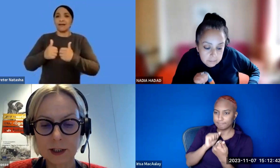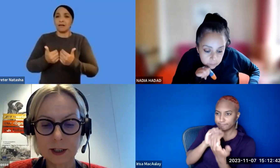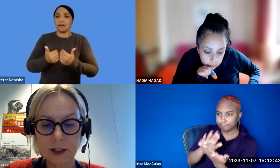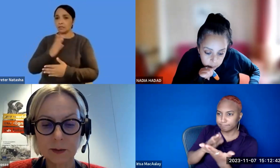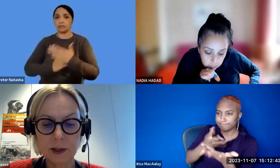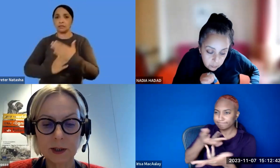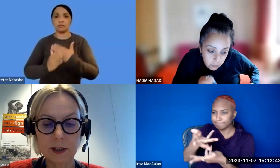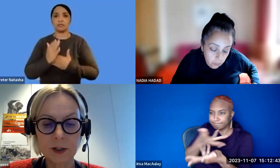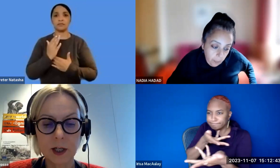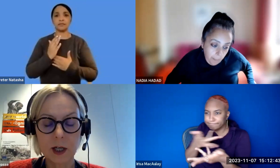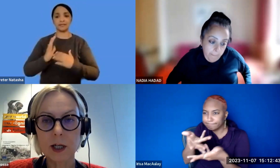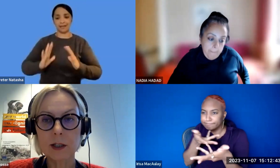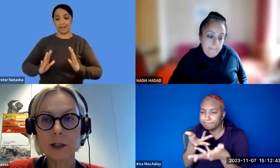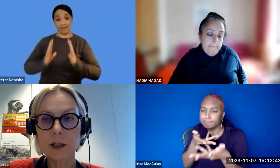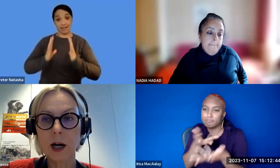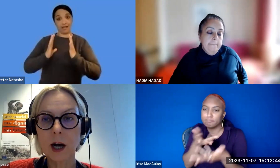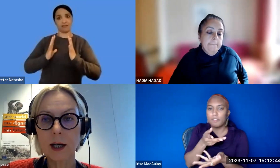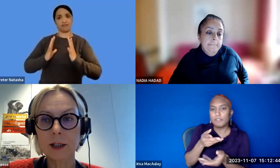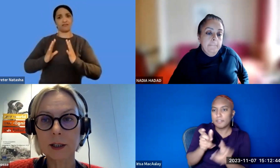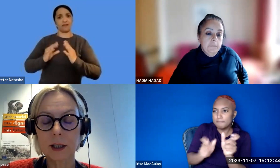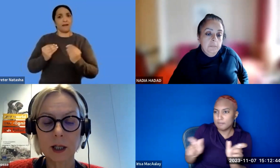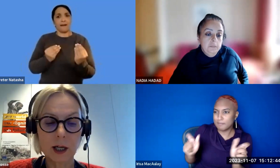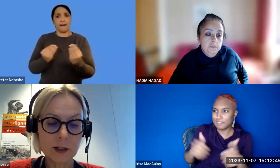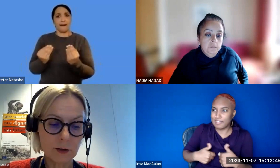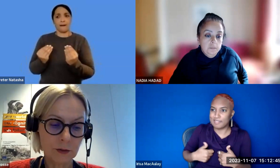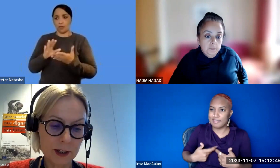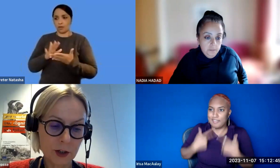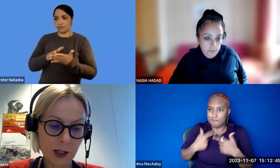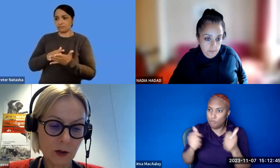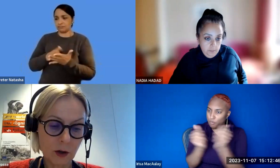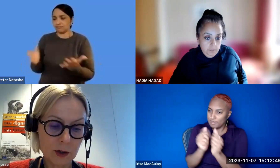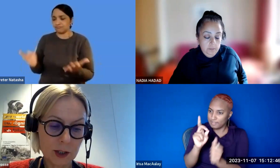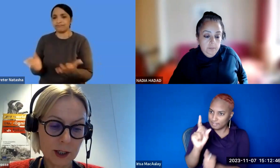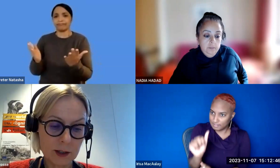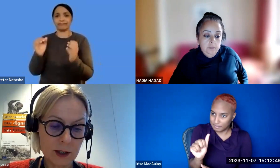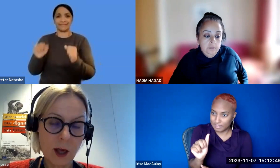living with disabilities in this highly fragile context.